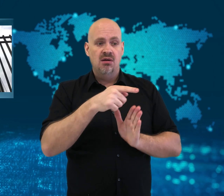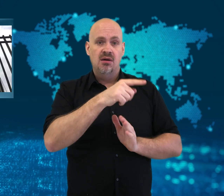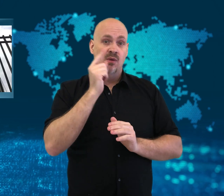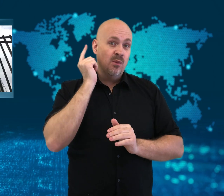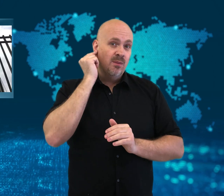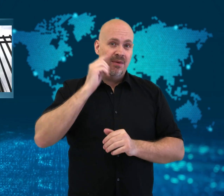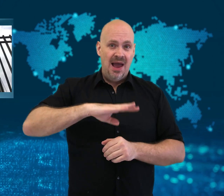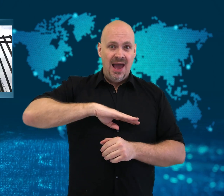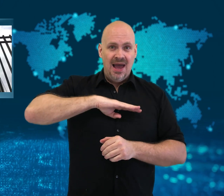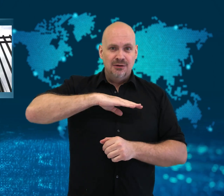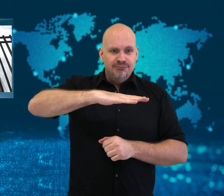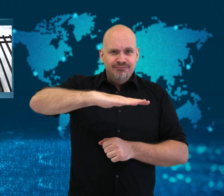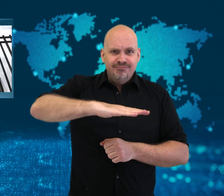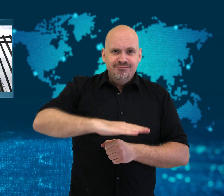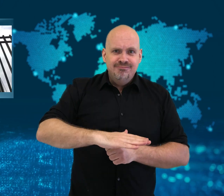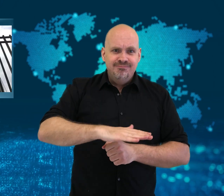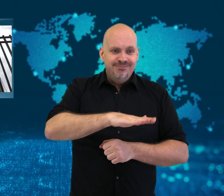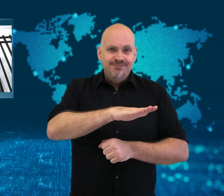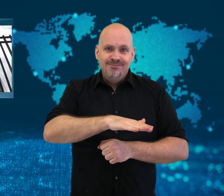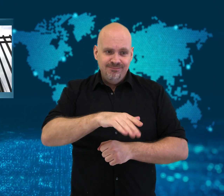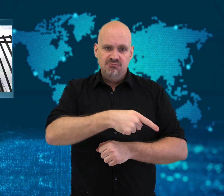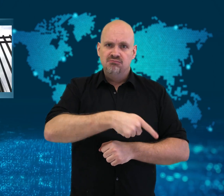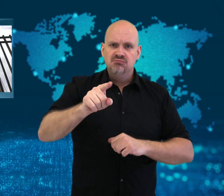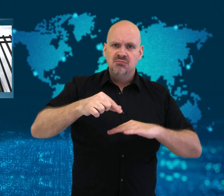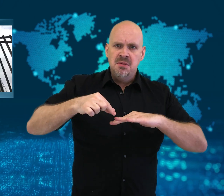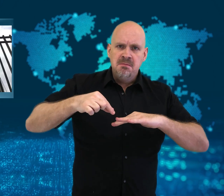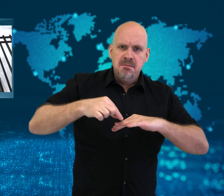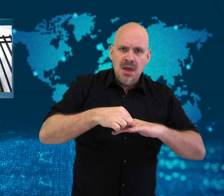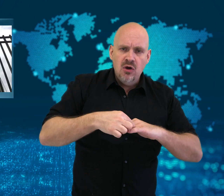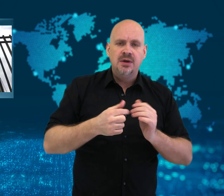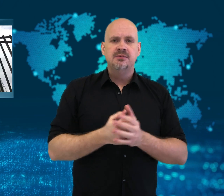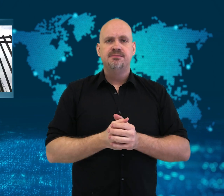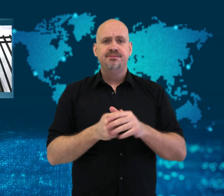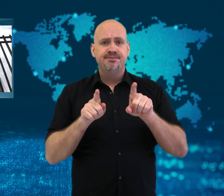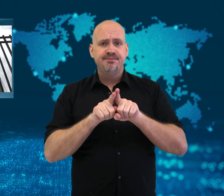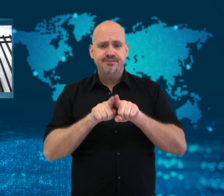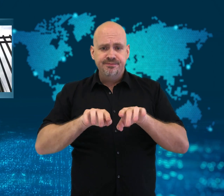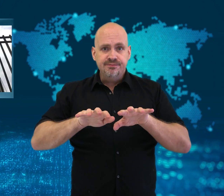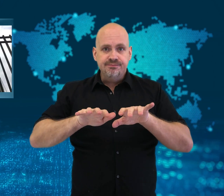sexual abuse to child marriage.